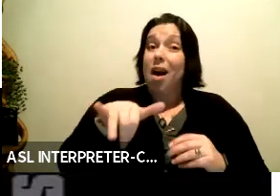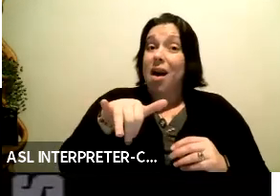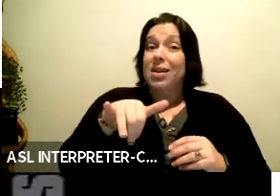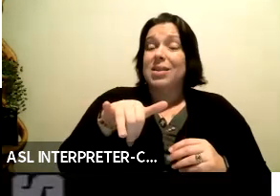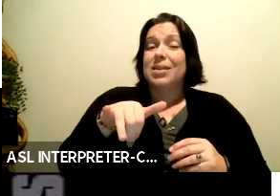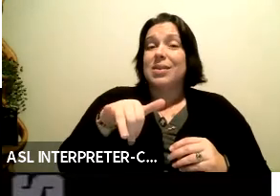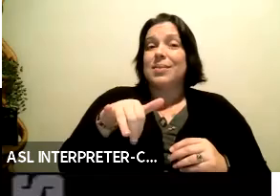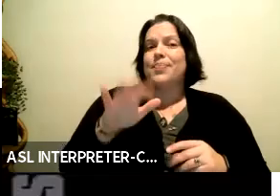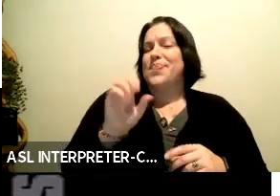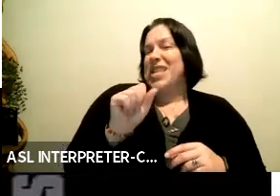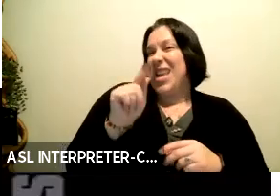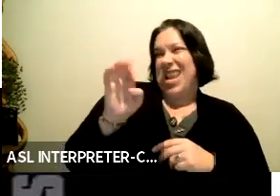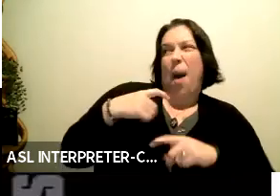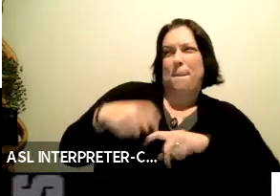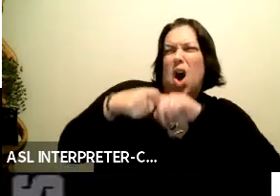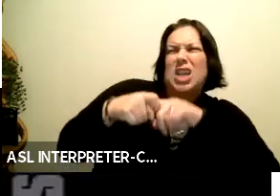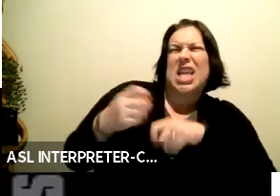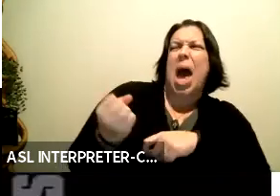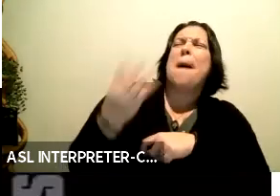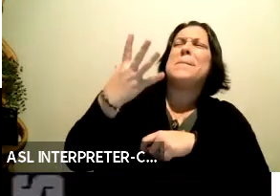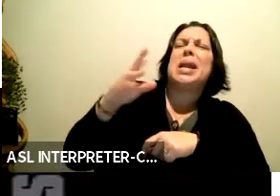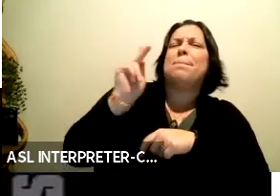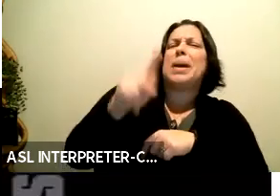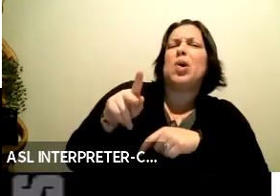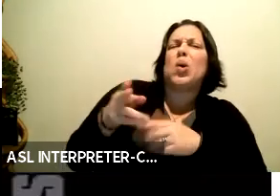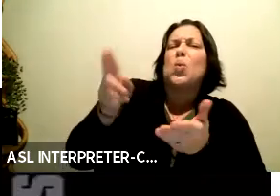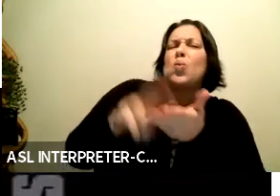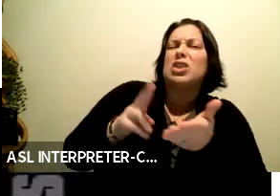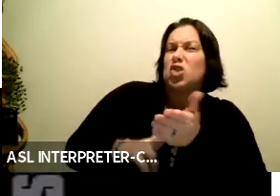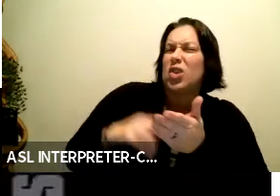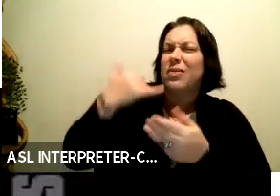I'm going to pause for a moment. Do you know how many people are registered for those calls?